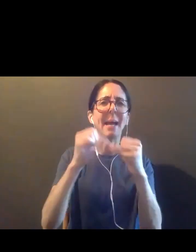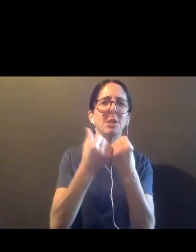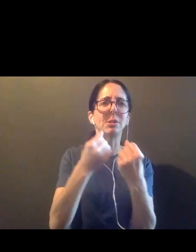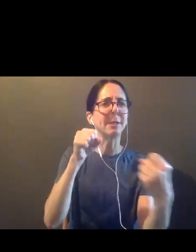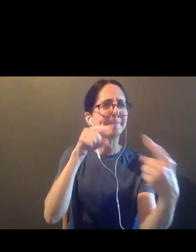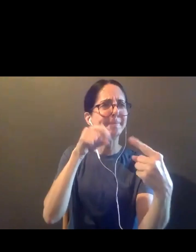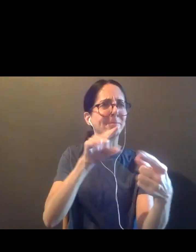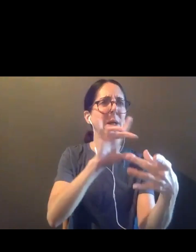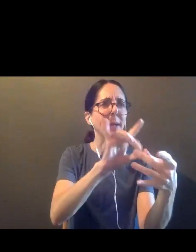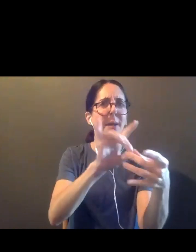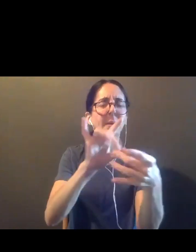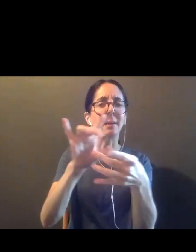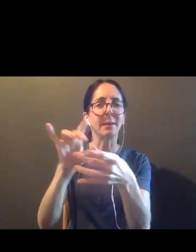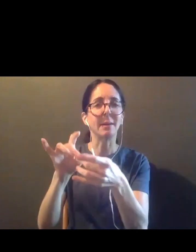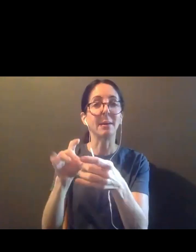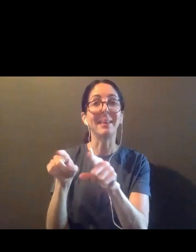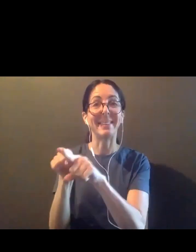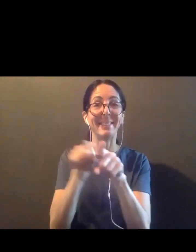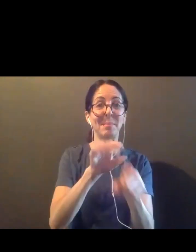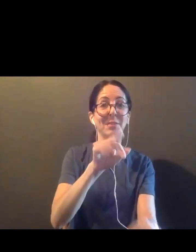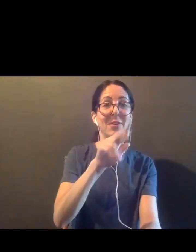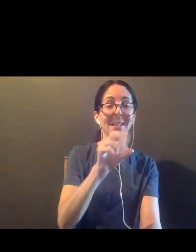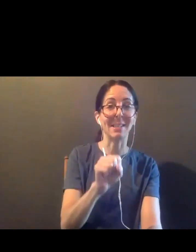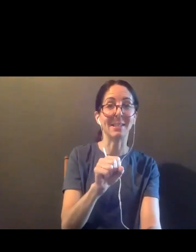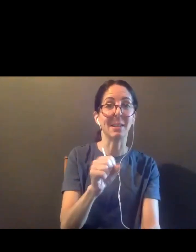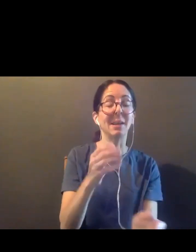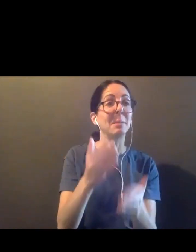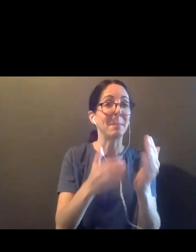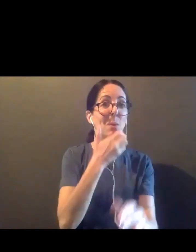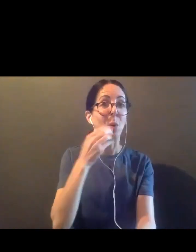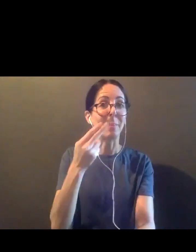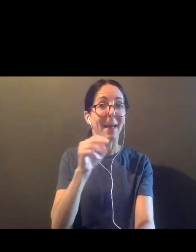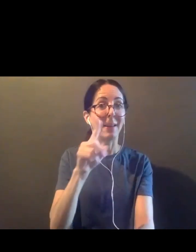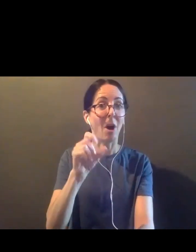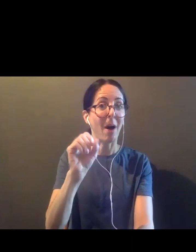As Francis was saying, warm handoffs that might happen within the sector or system is